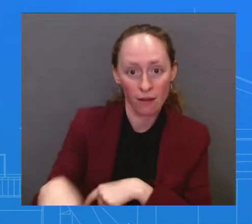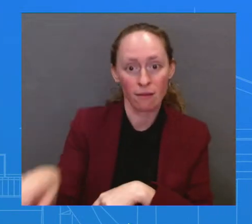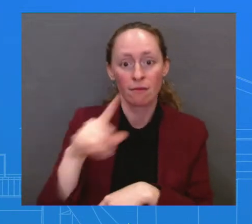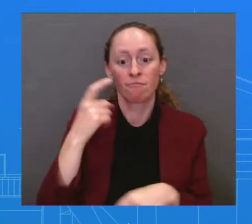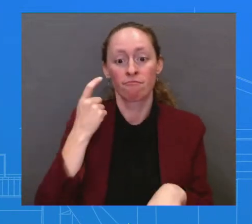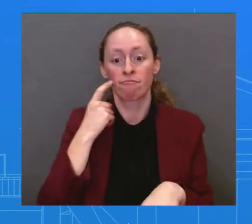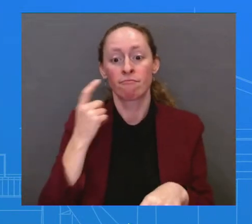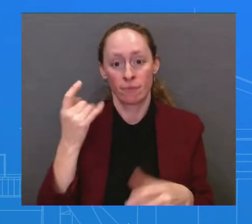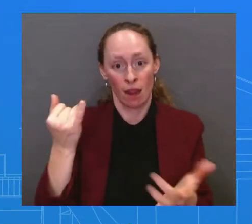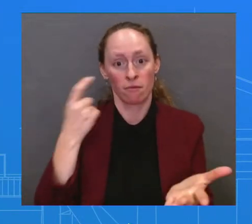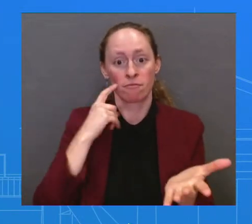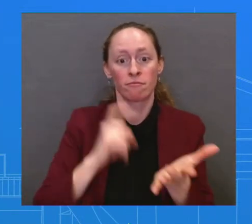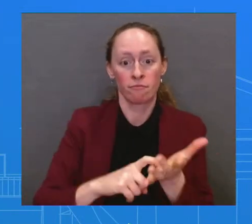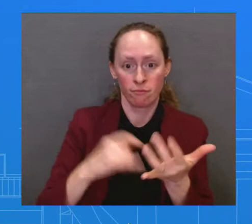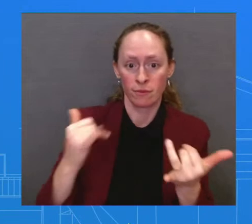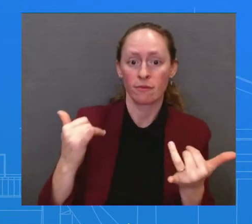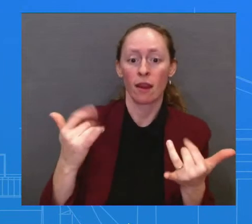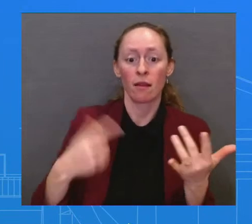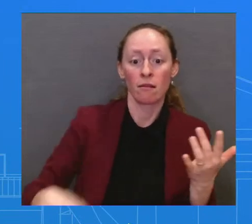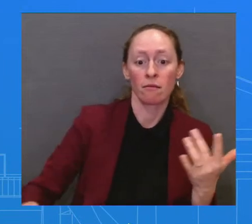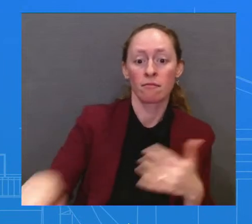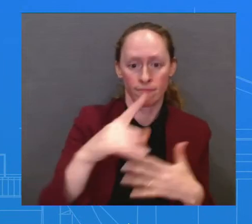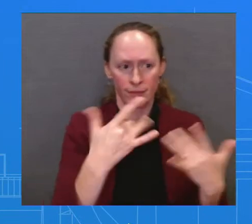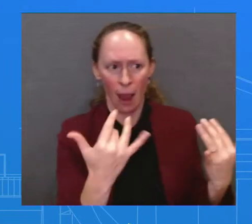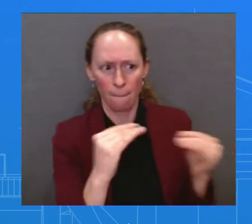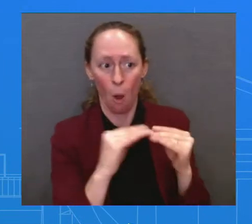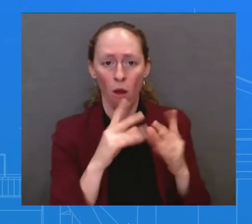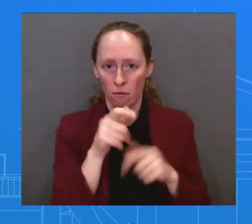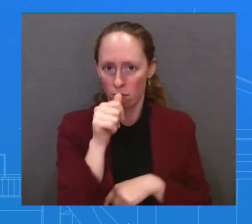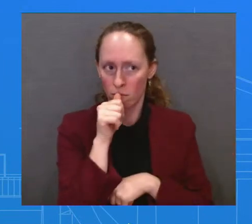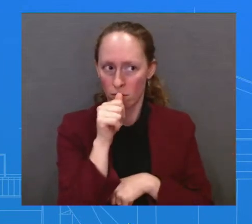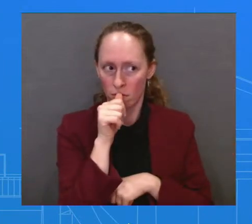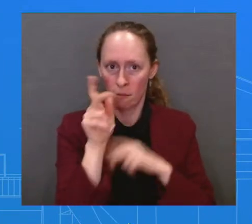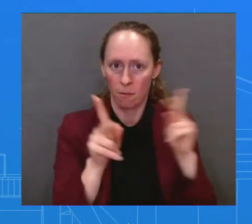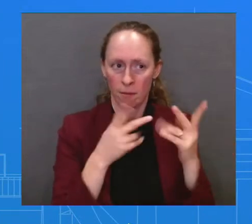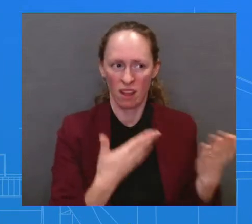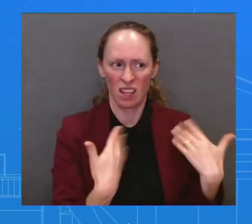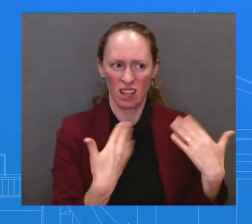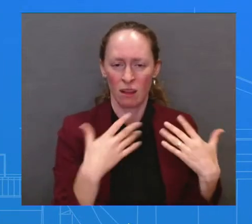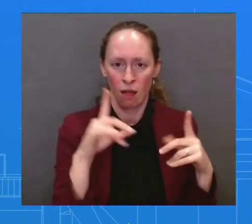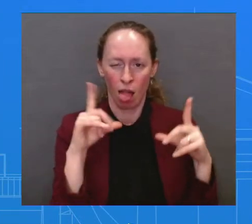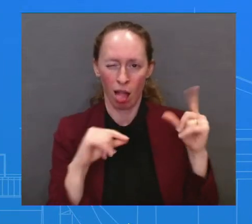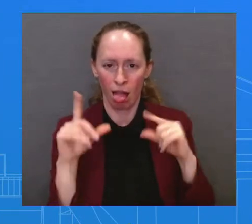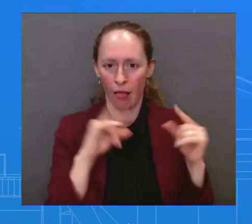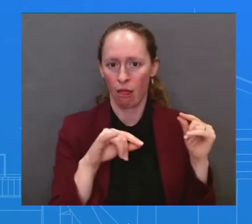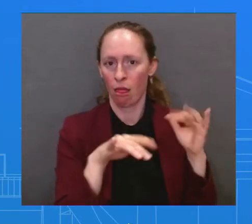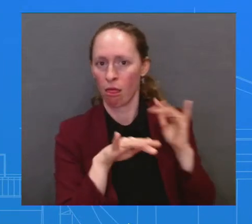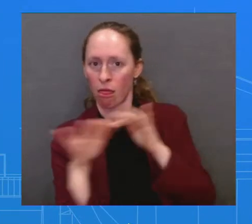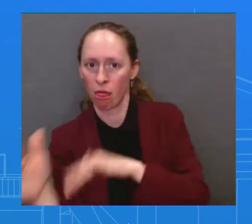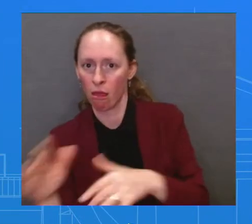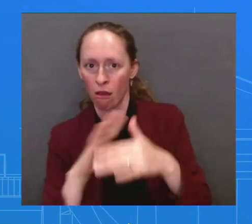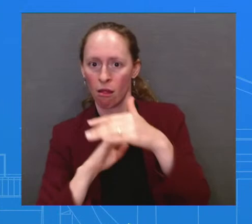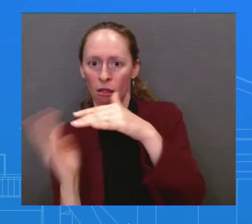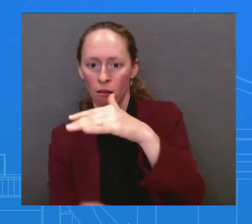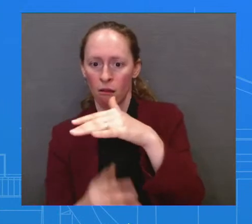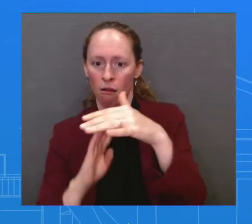by prosecuting an increasing number of smugglers as well as non-citizens who are violating our laws. Right? This is an announcement we made yesterday.